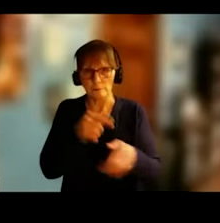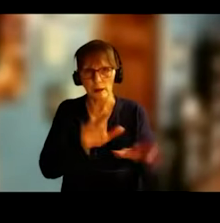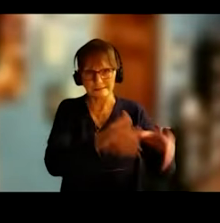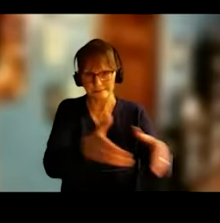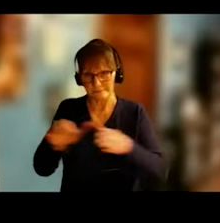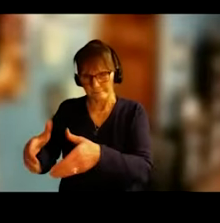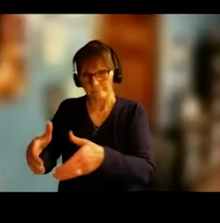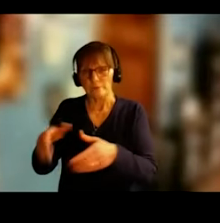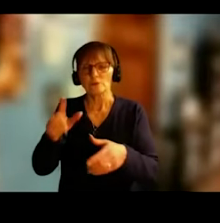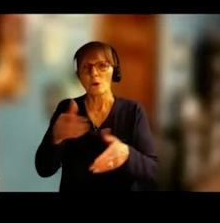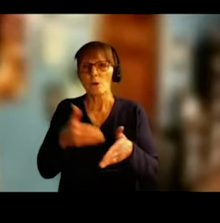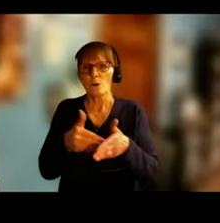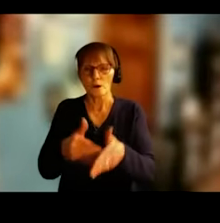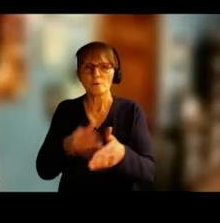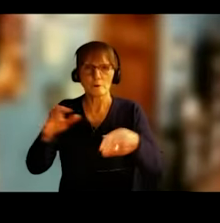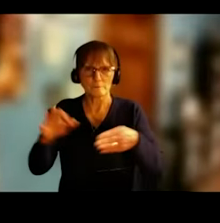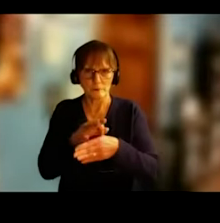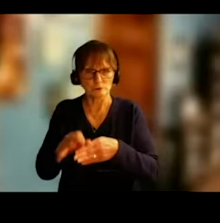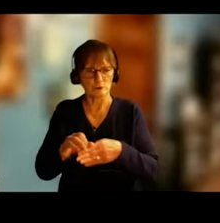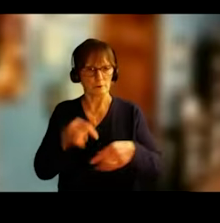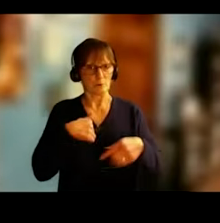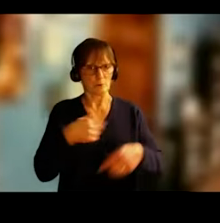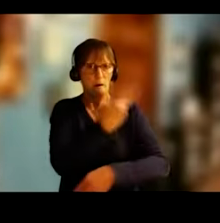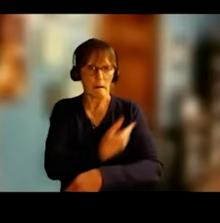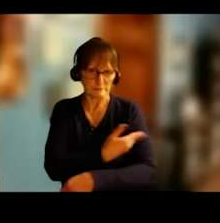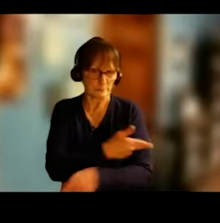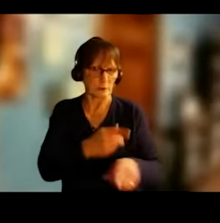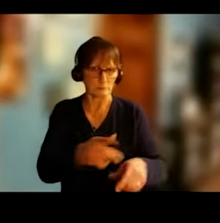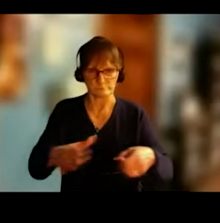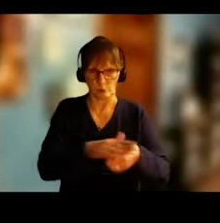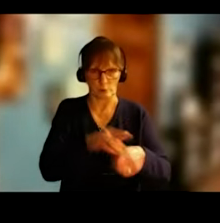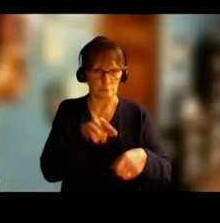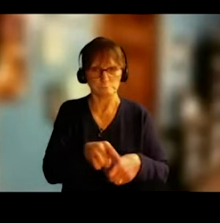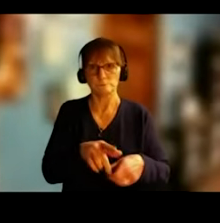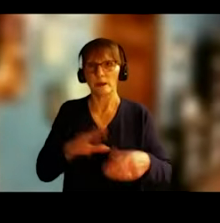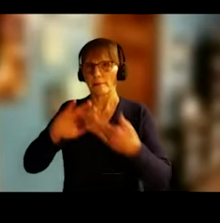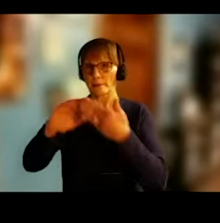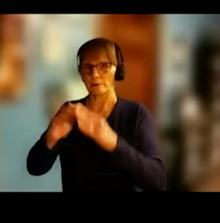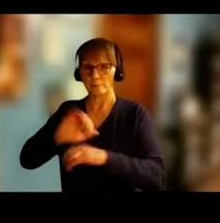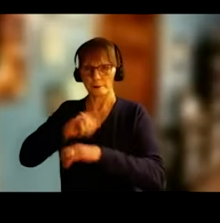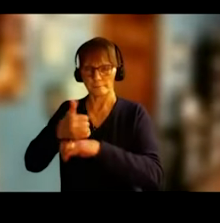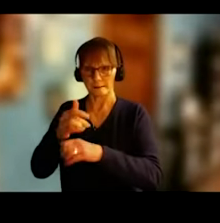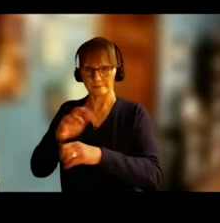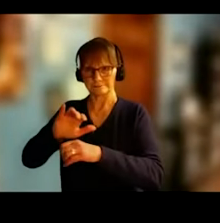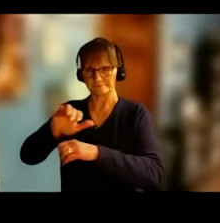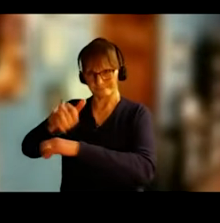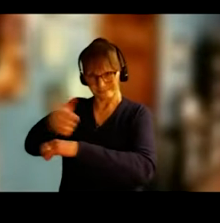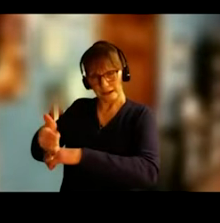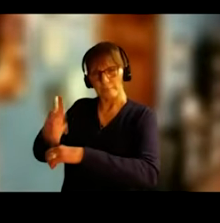So often we're used to functioning as a hospital concretely and then community based settings, and then in long term facilities,